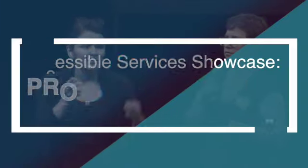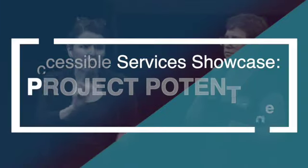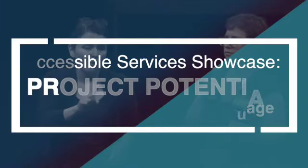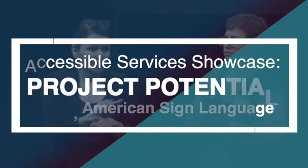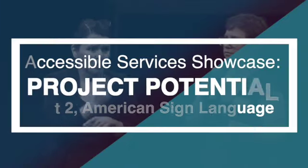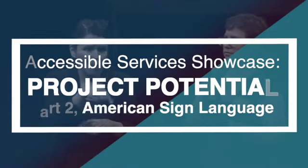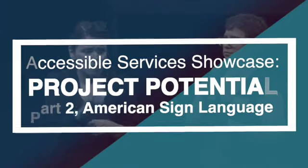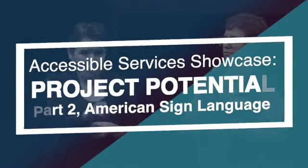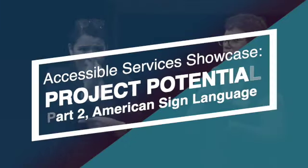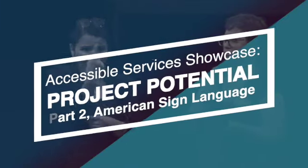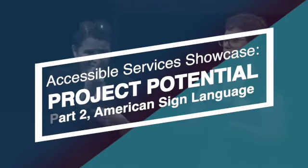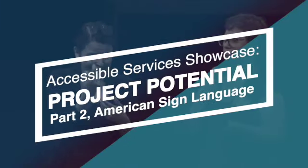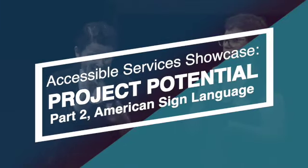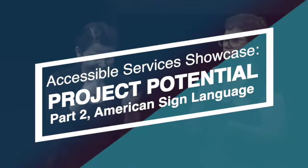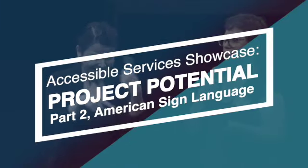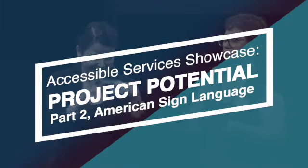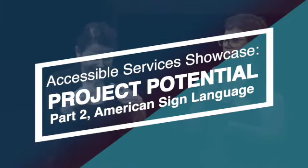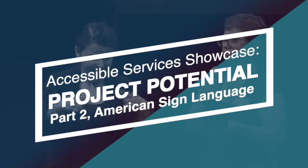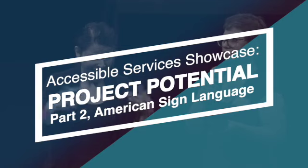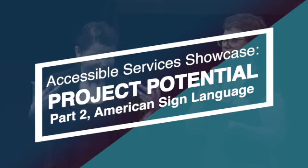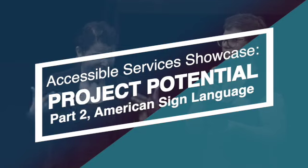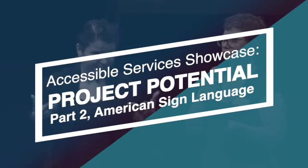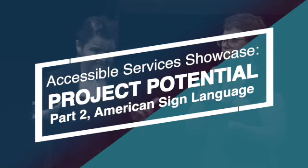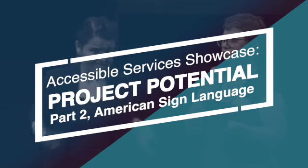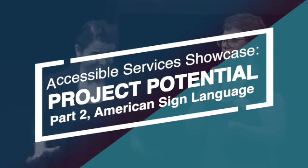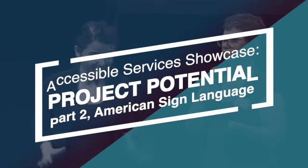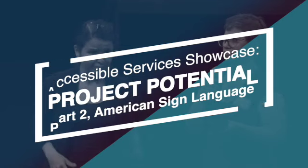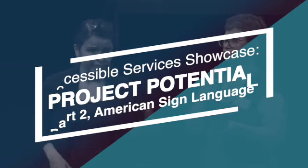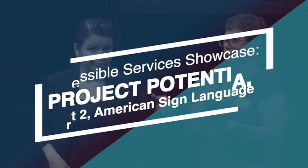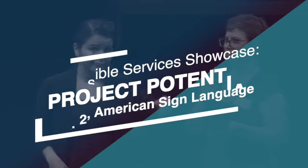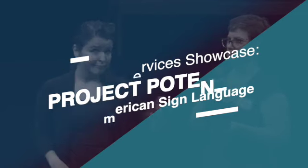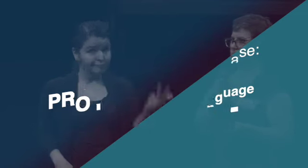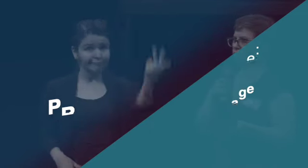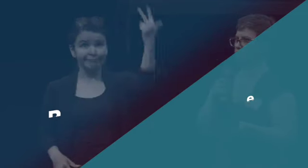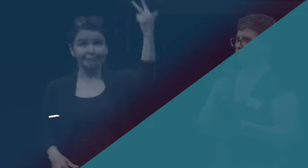"Accessible Services Showcase: Project Potential Part Two, American Sign Language”